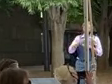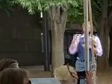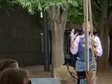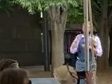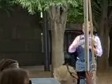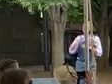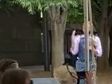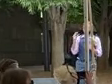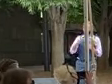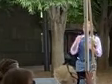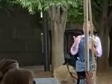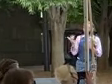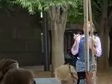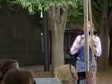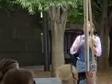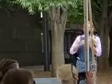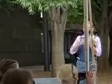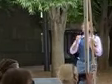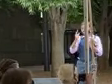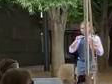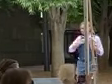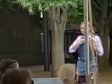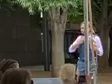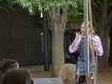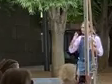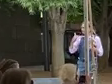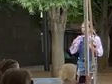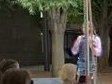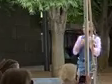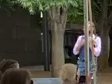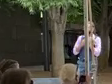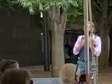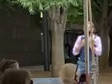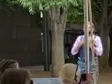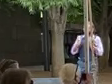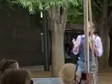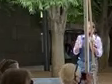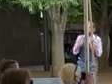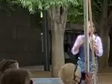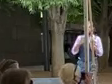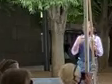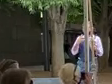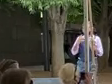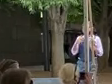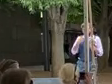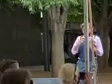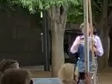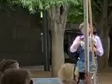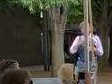So while I feel lucky to have been supported, pushed and prodded - even doing a marathon,